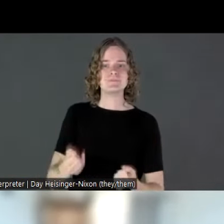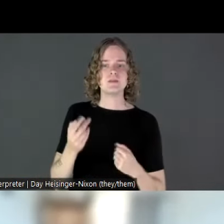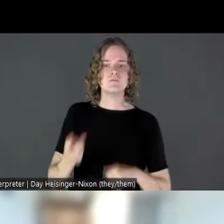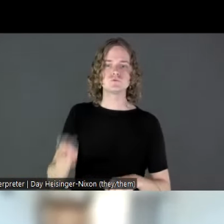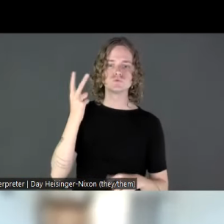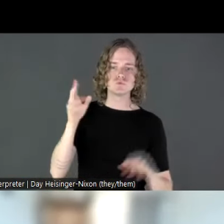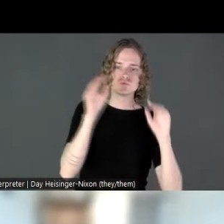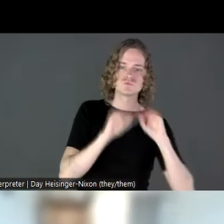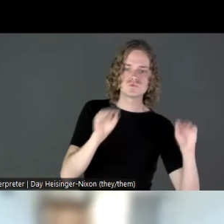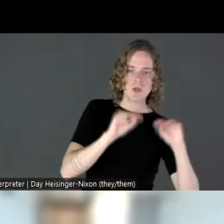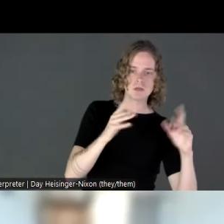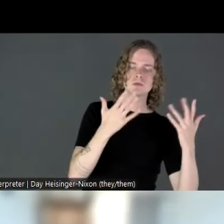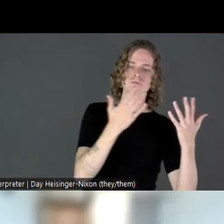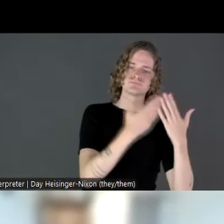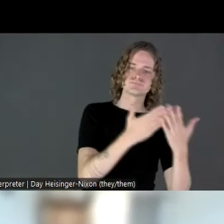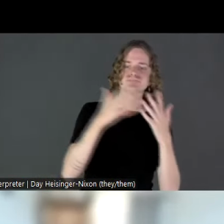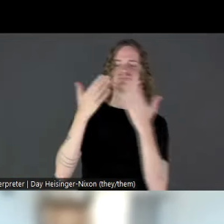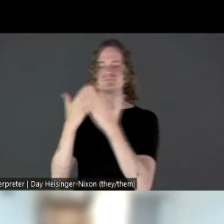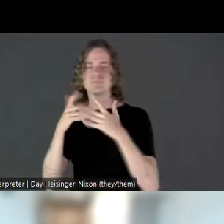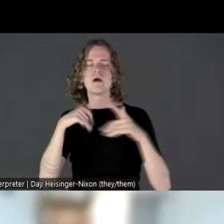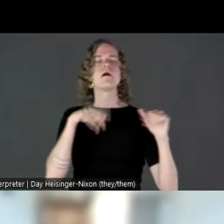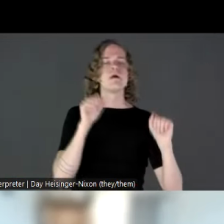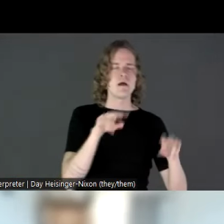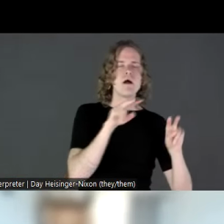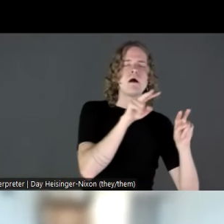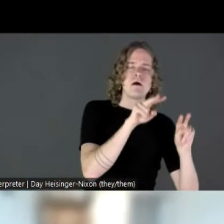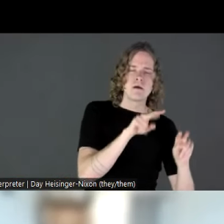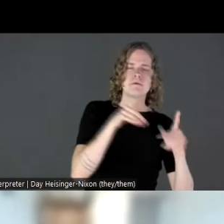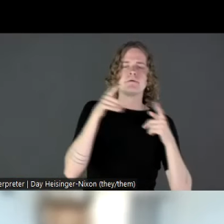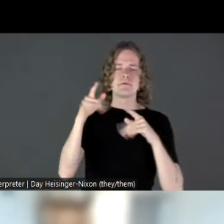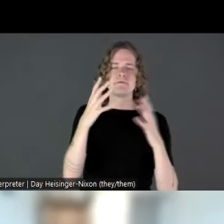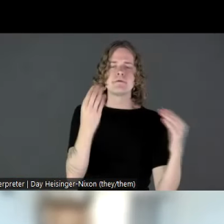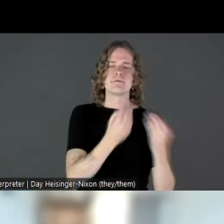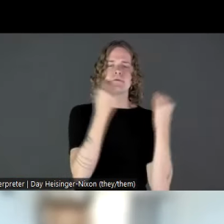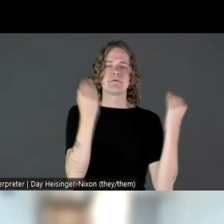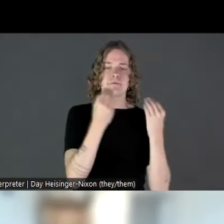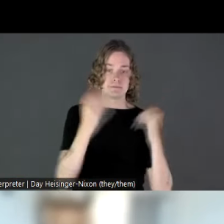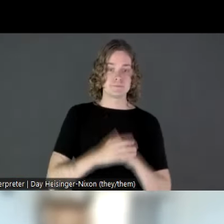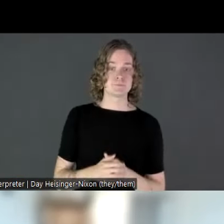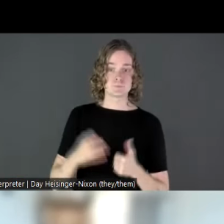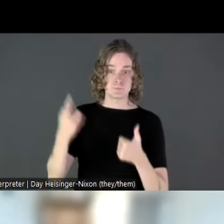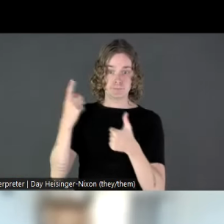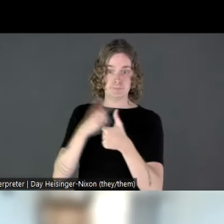two training resources. So the first one is a two hour training. This is meant to be delivered